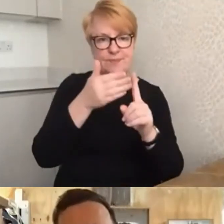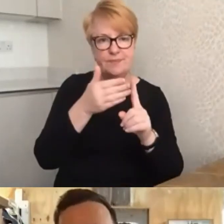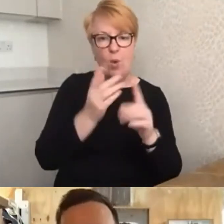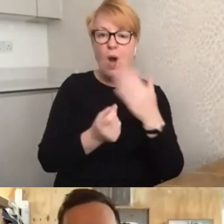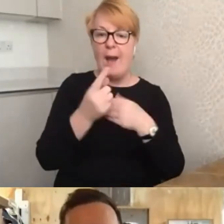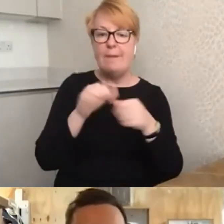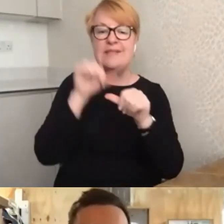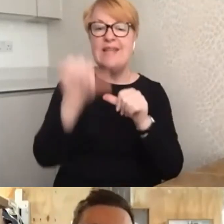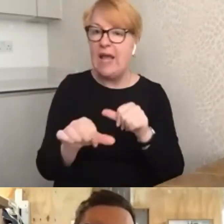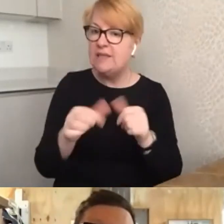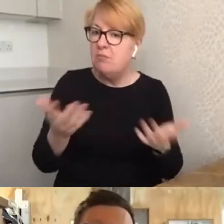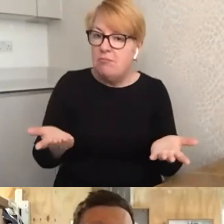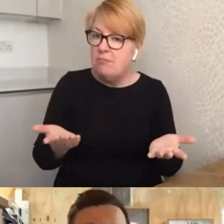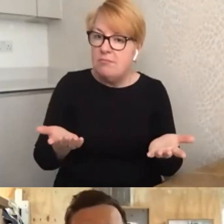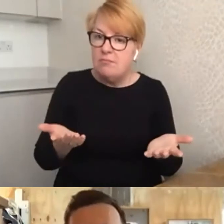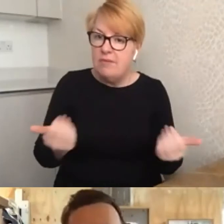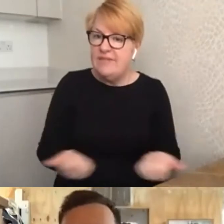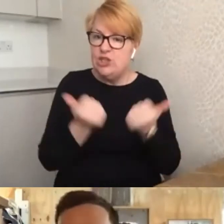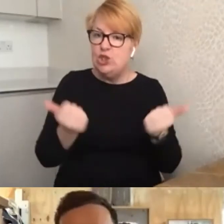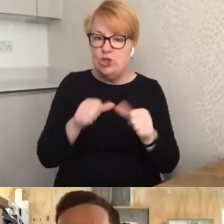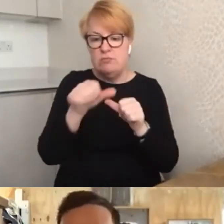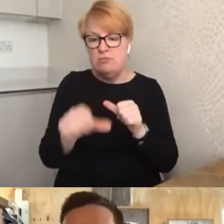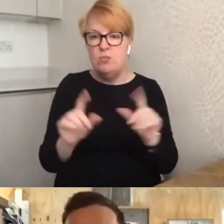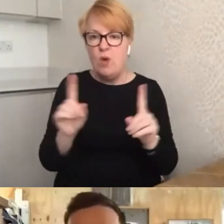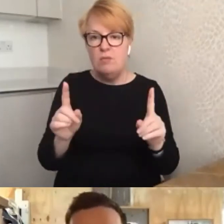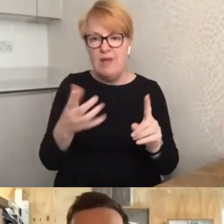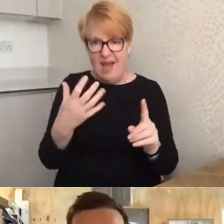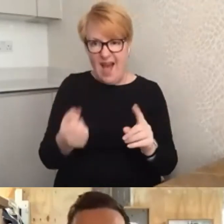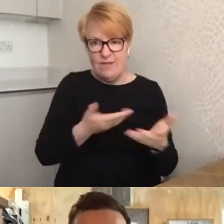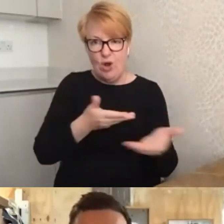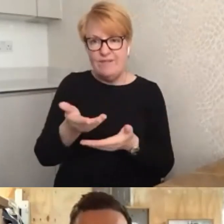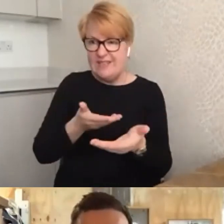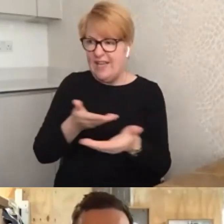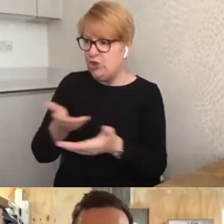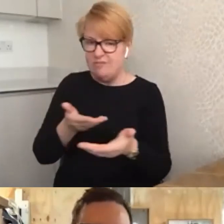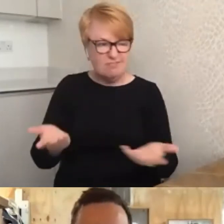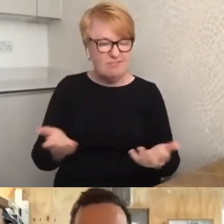if people and that's a conversation, nine times out of ten, it's like, what do people want?